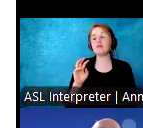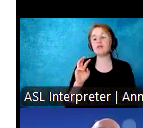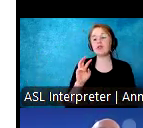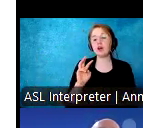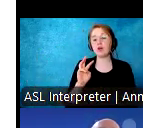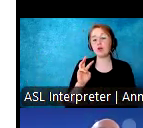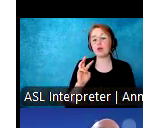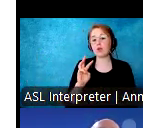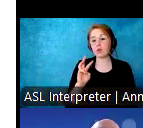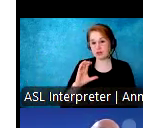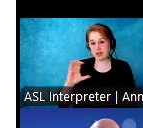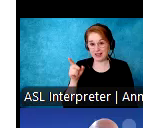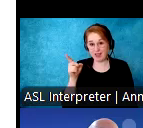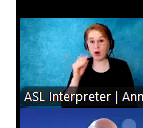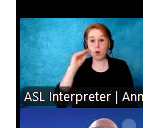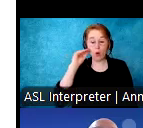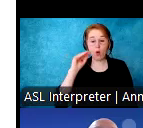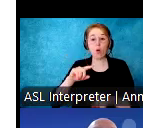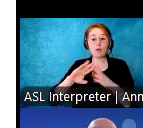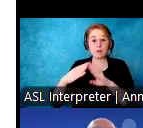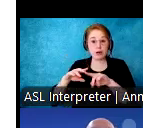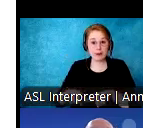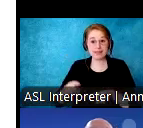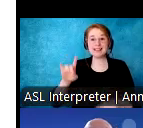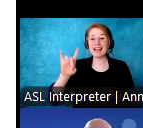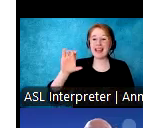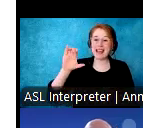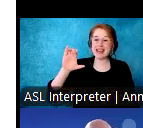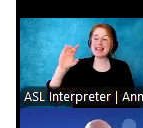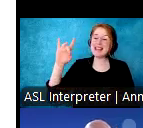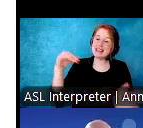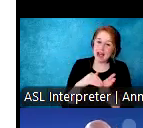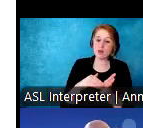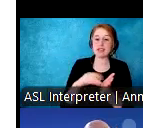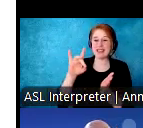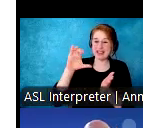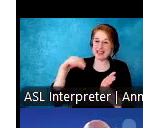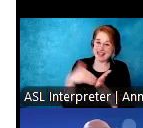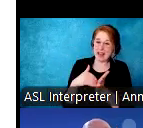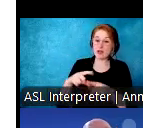We have over 80,000 people that depend on a caregiver. So when we had money files,